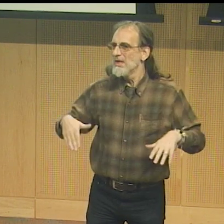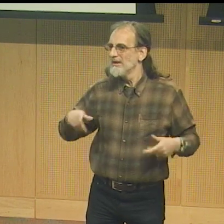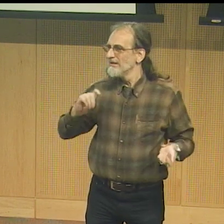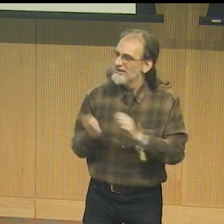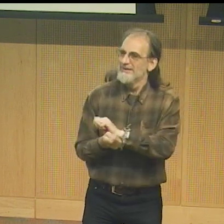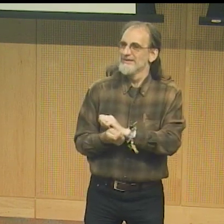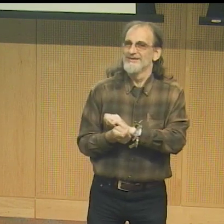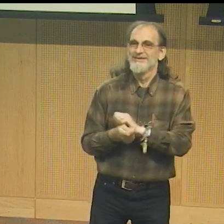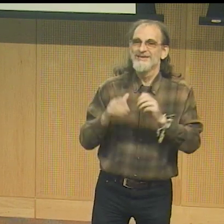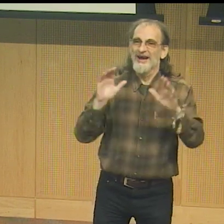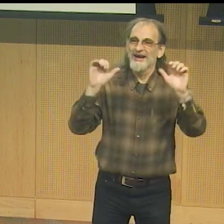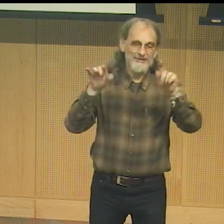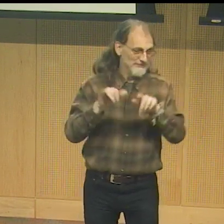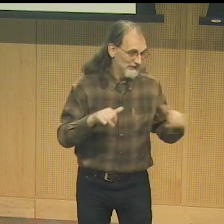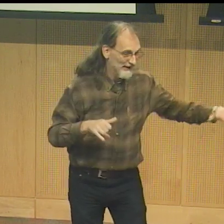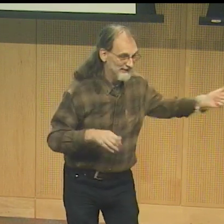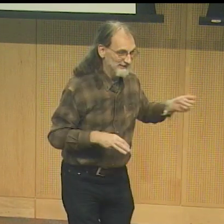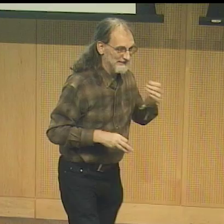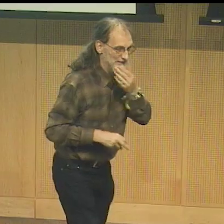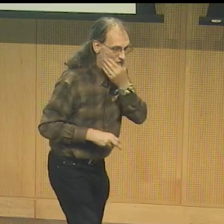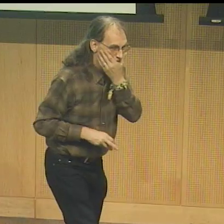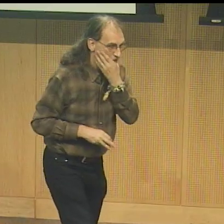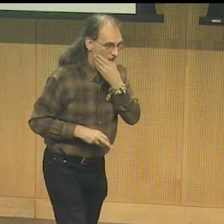future, they're reframing it and moving on from it.